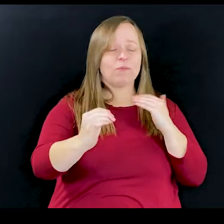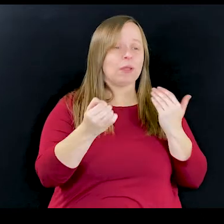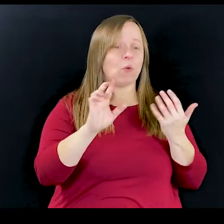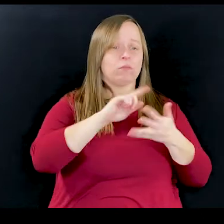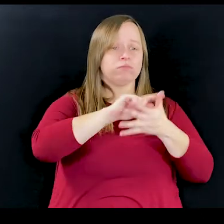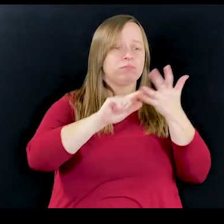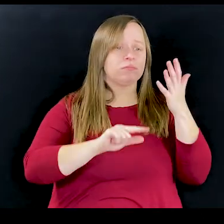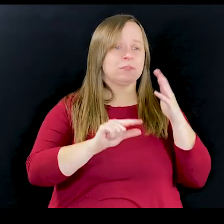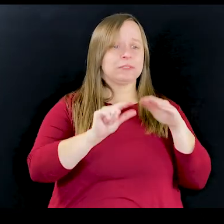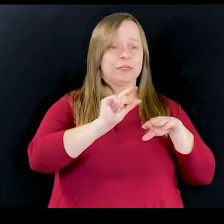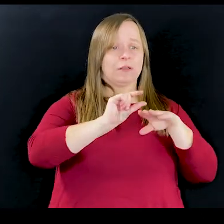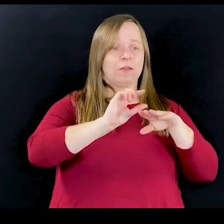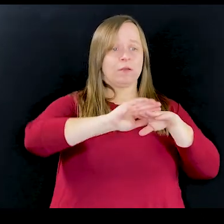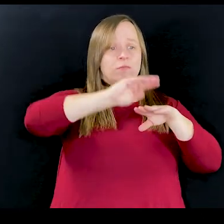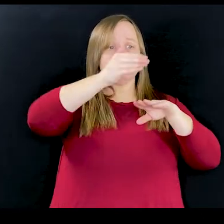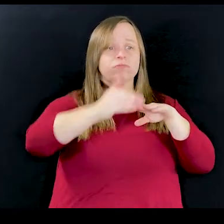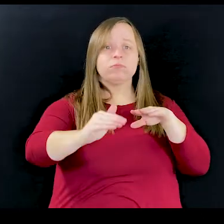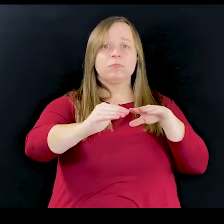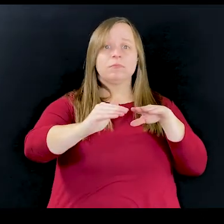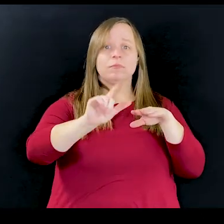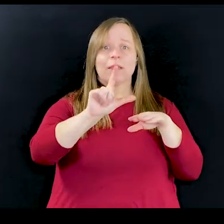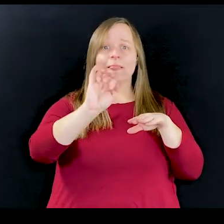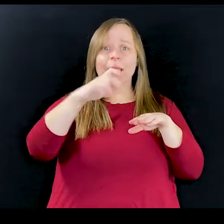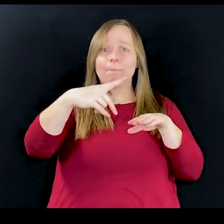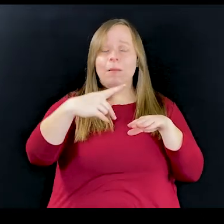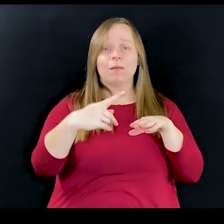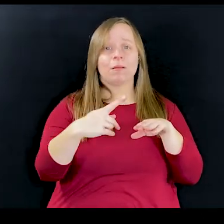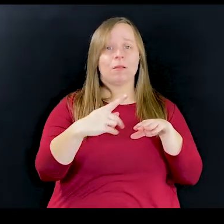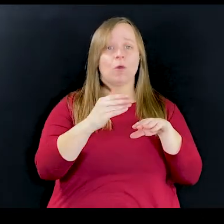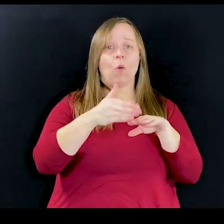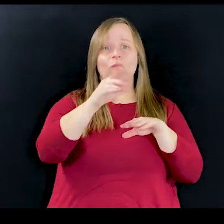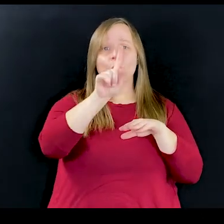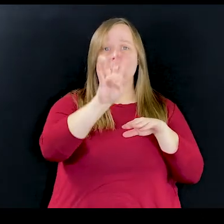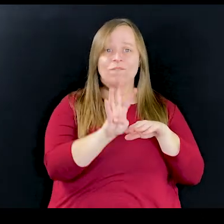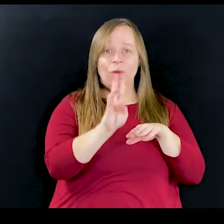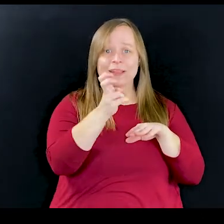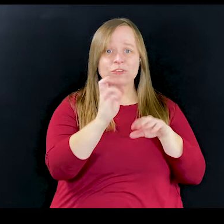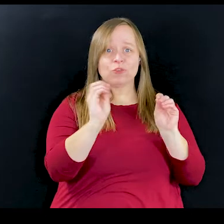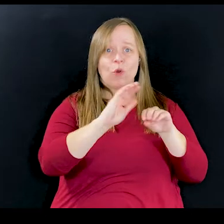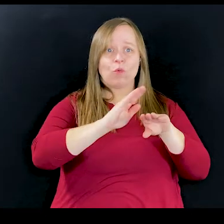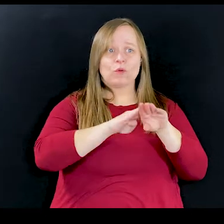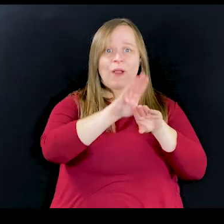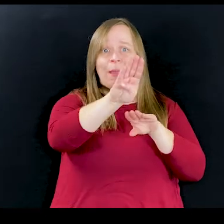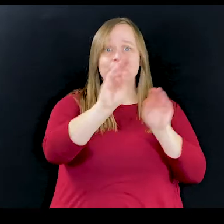or there is a lip that is over a 1/4 inch that is not